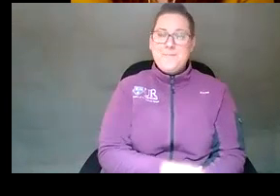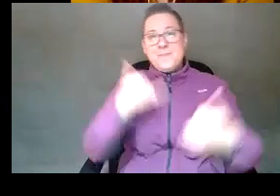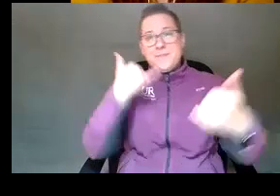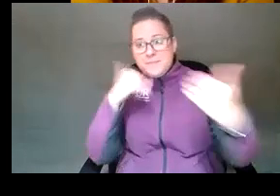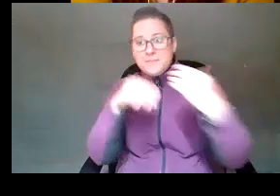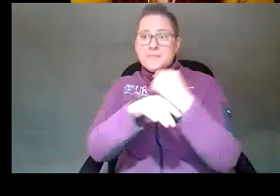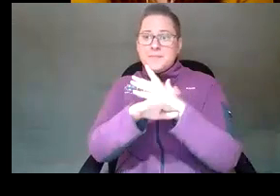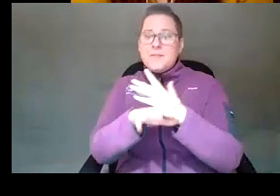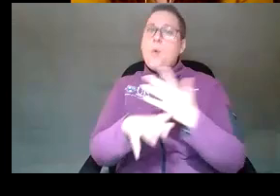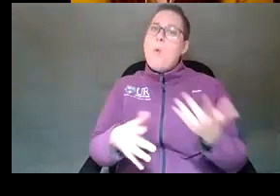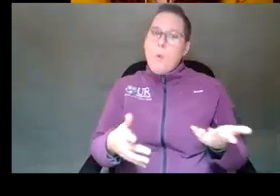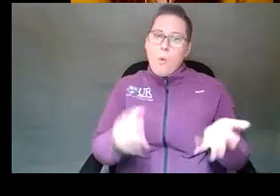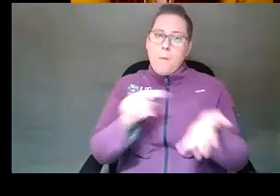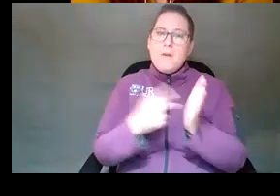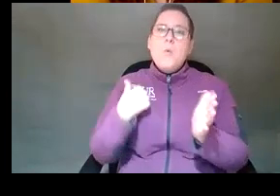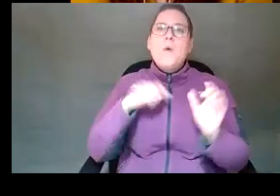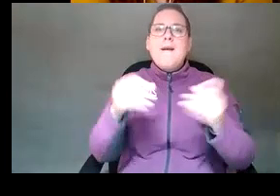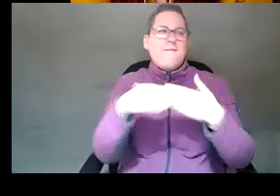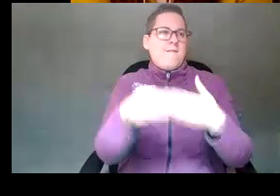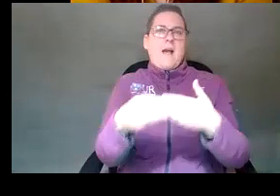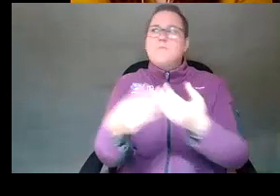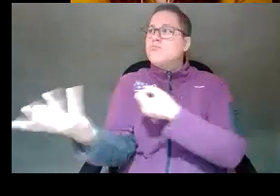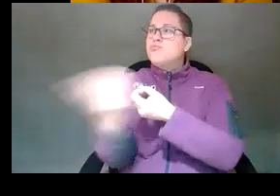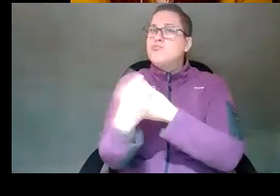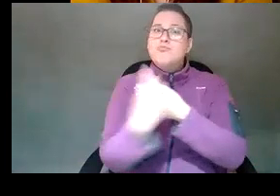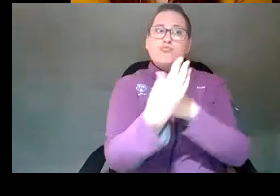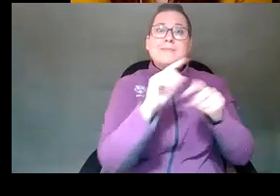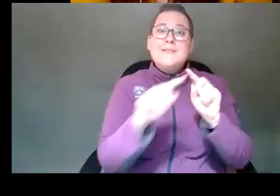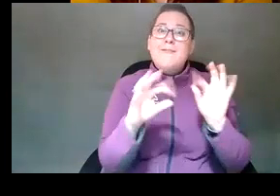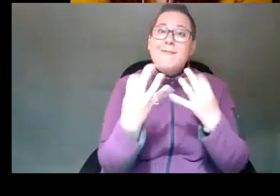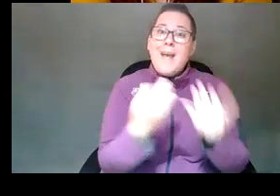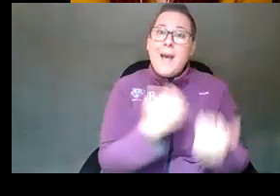opportunities to flexibly include different members of the family so not just the patient